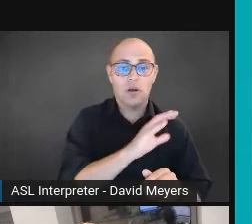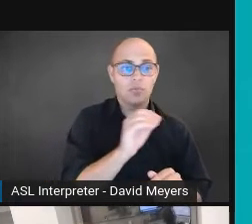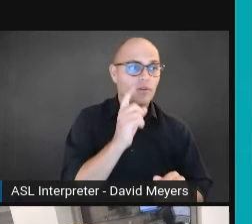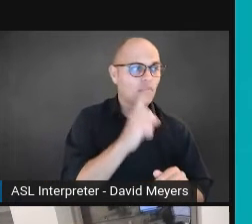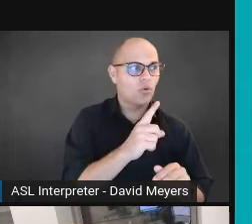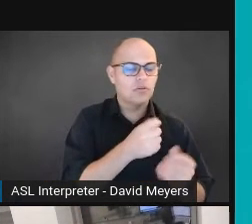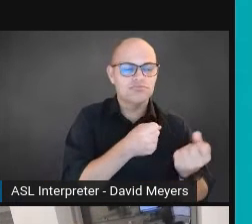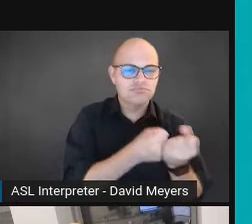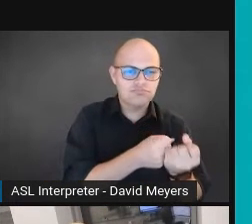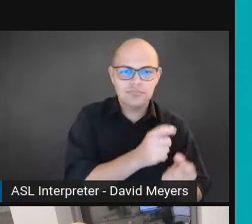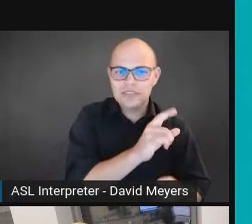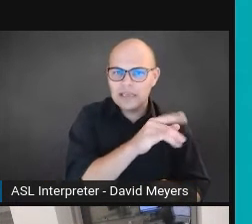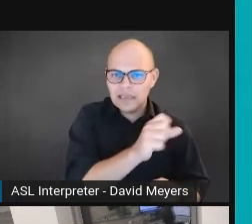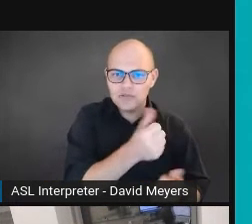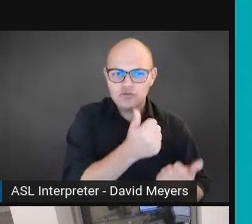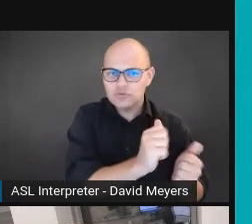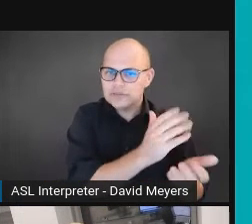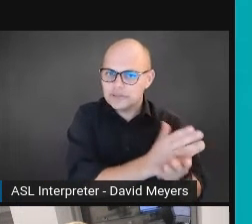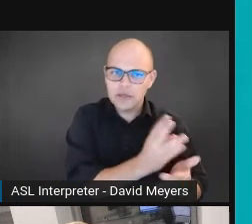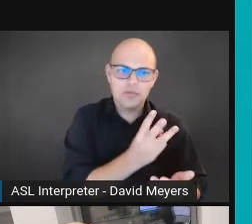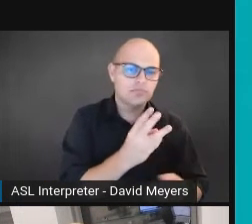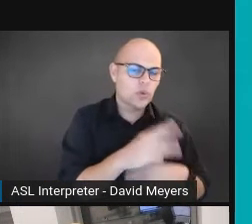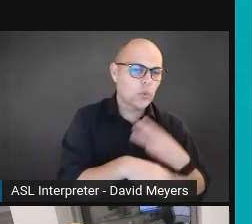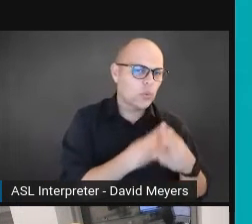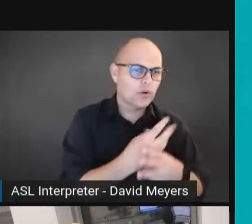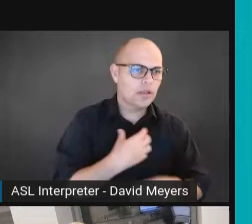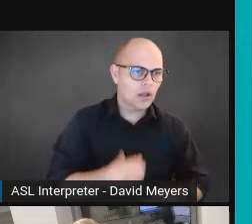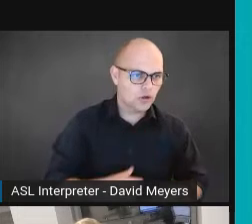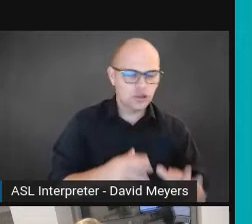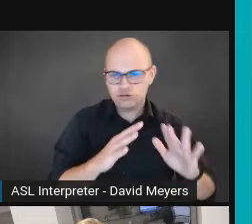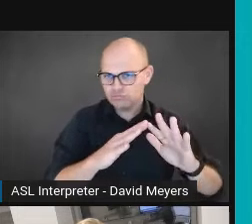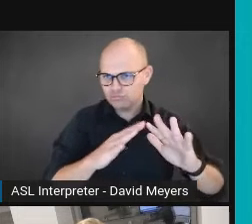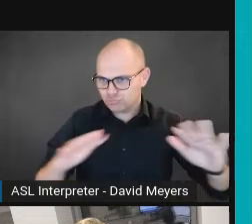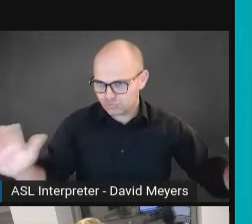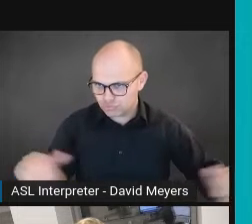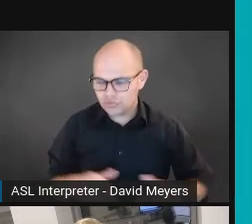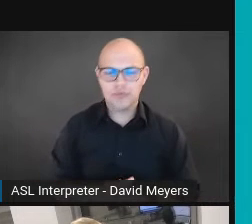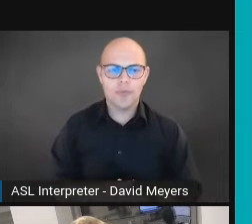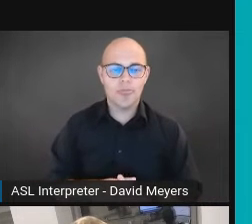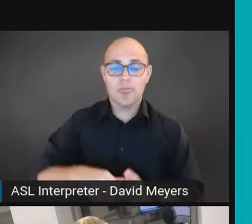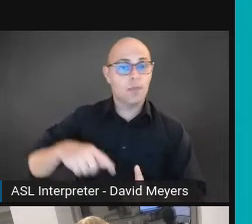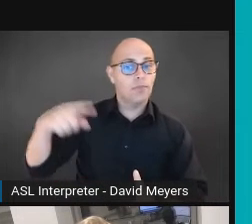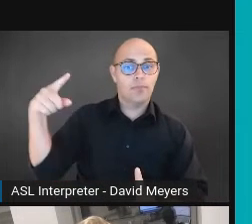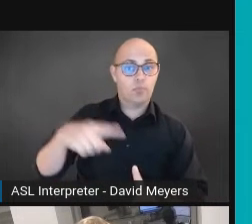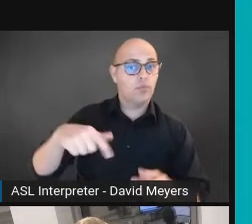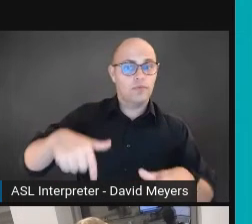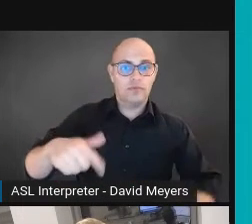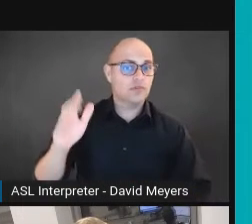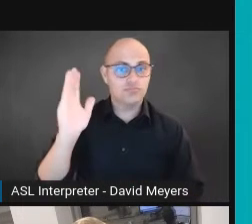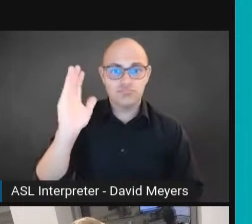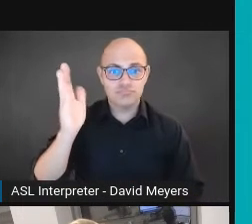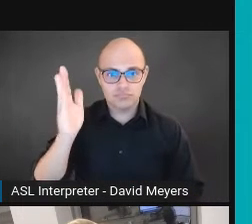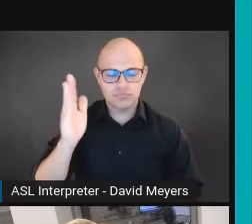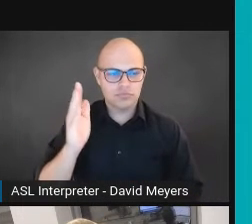The main aim of this presentation is to address some of the common web accessibility issues